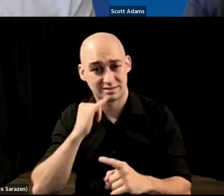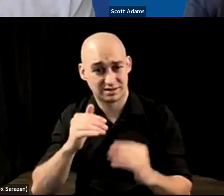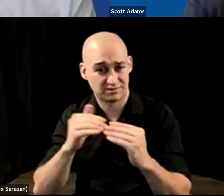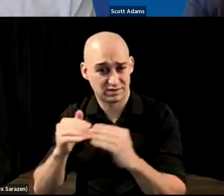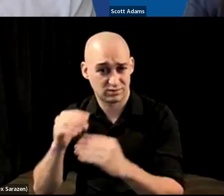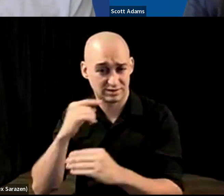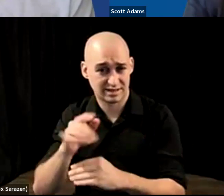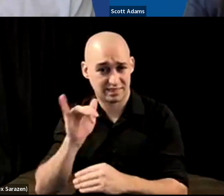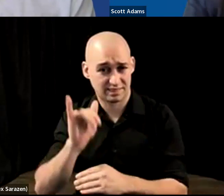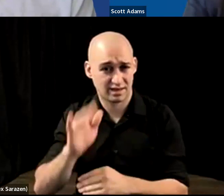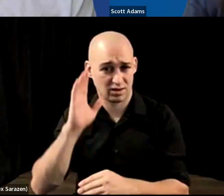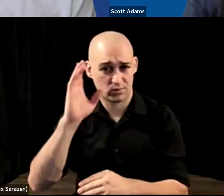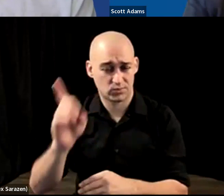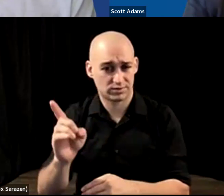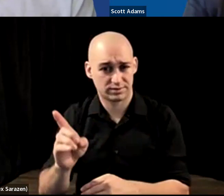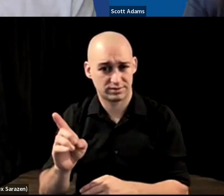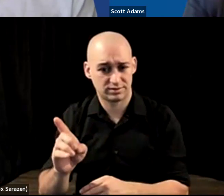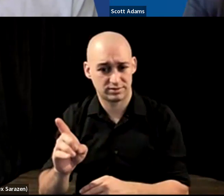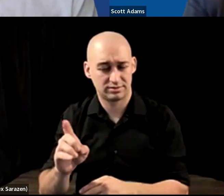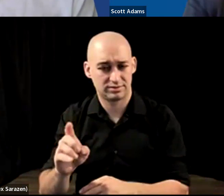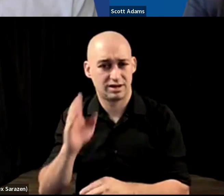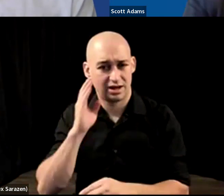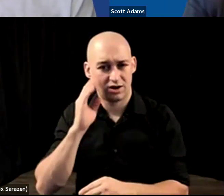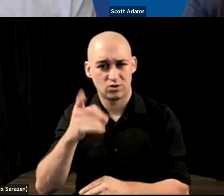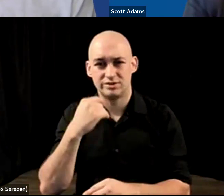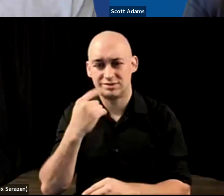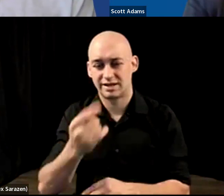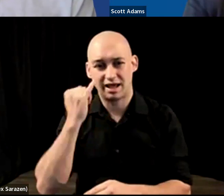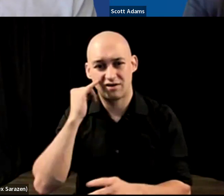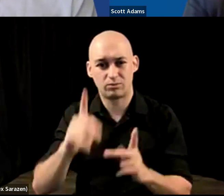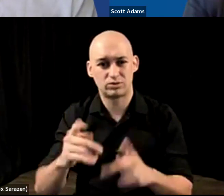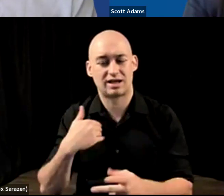that would hold, I know you said that like if somebody has a strong application even coming